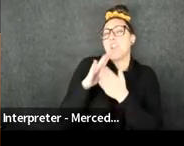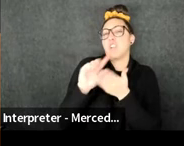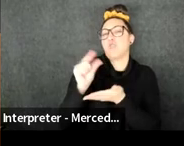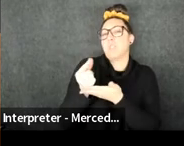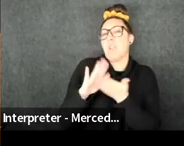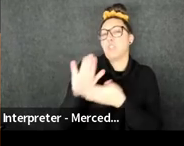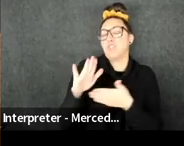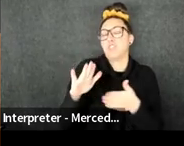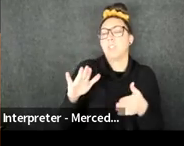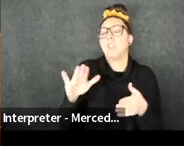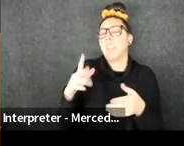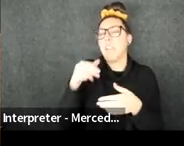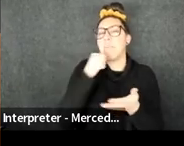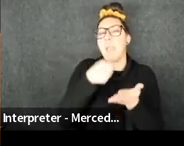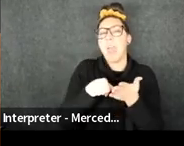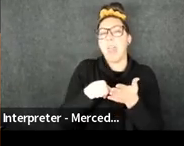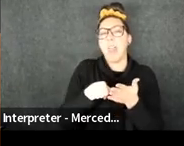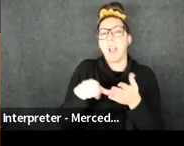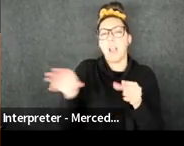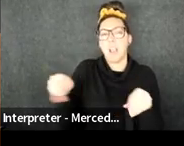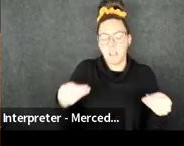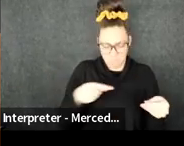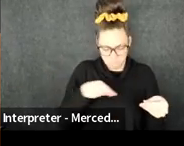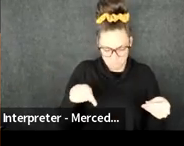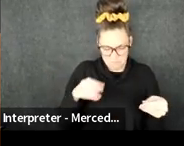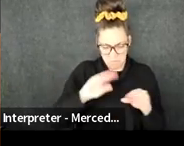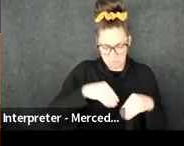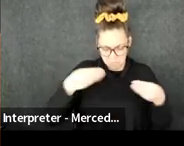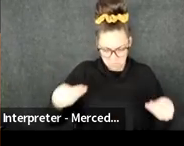And as I opened, it had something saying I had been chosen